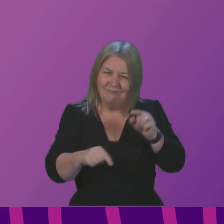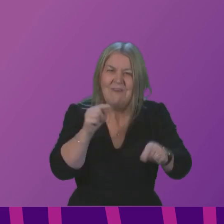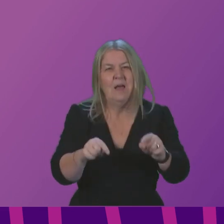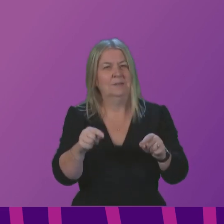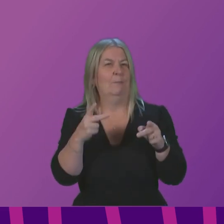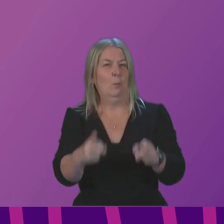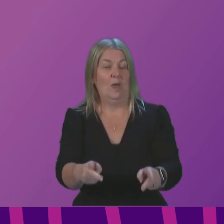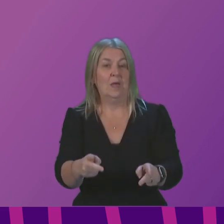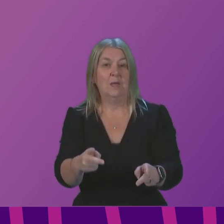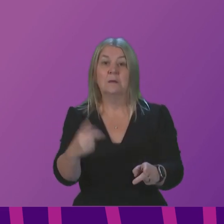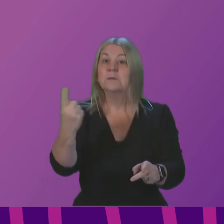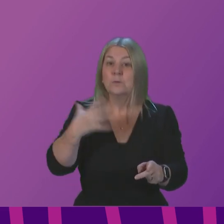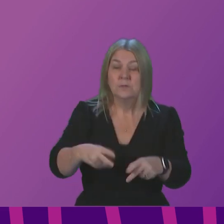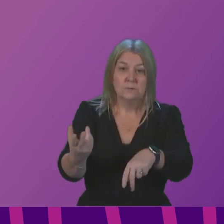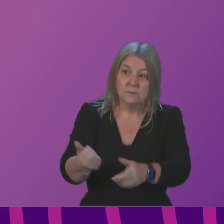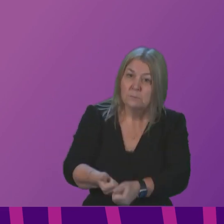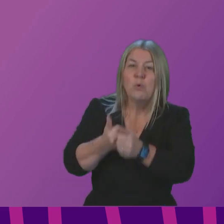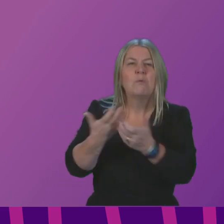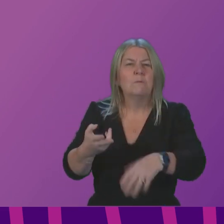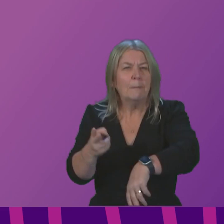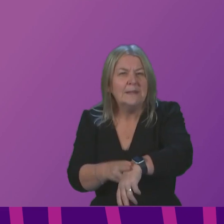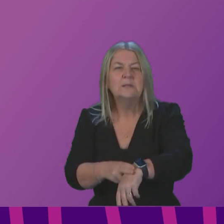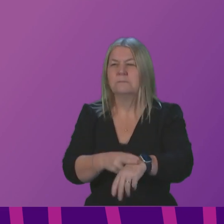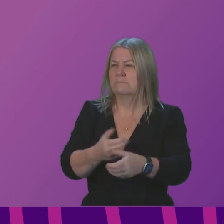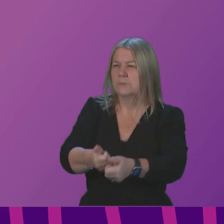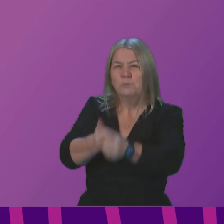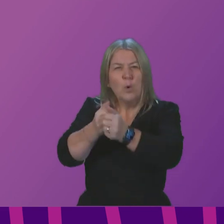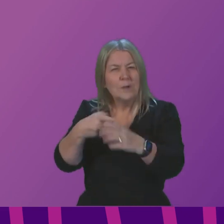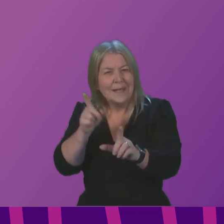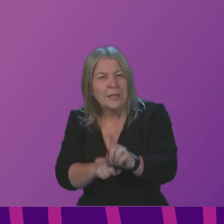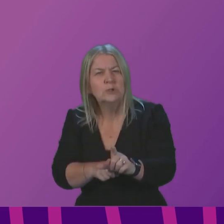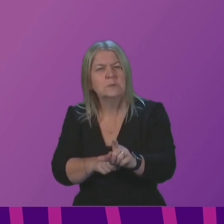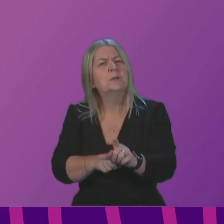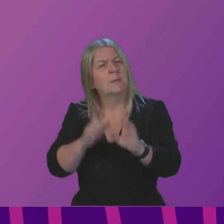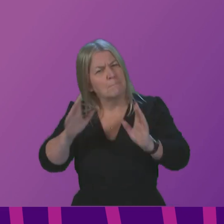from the police or from a support agency, they should not hesitate to seek it.